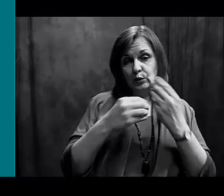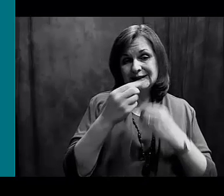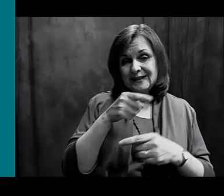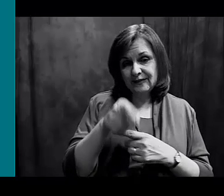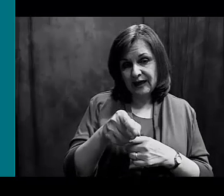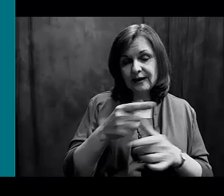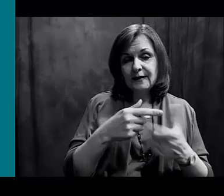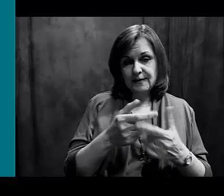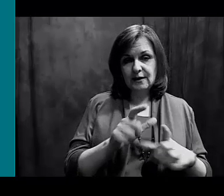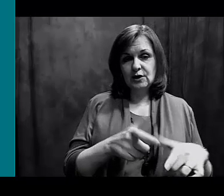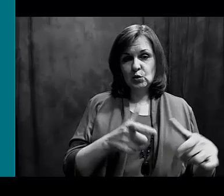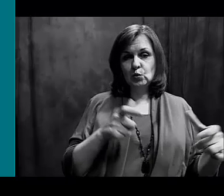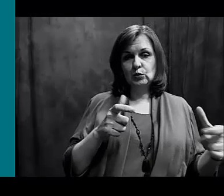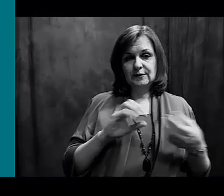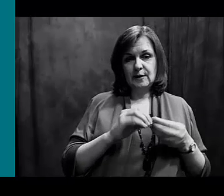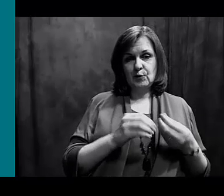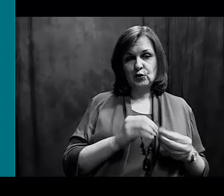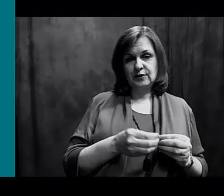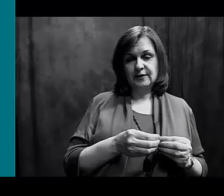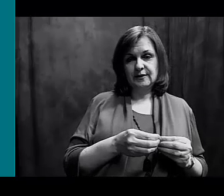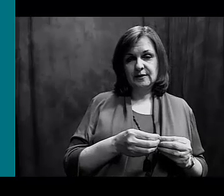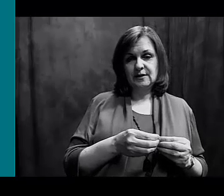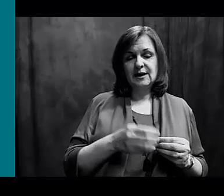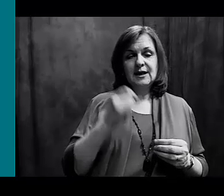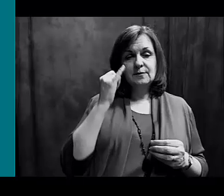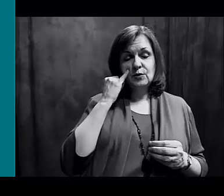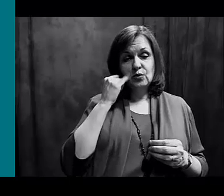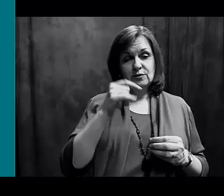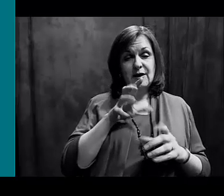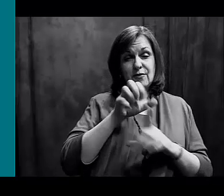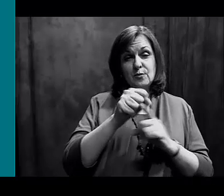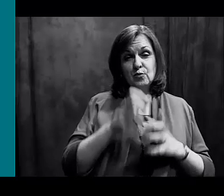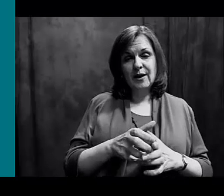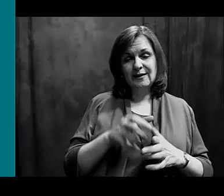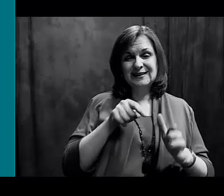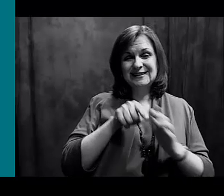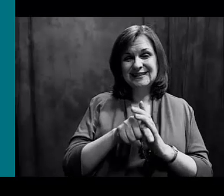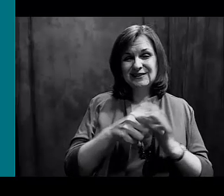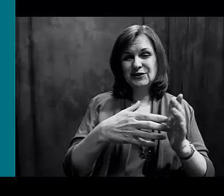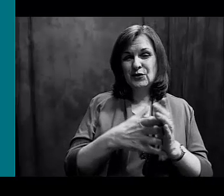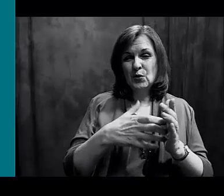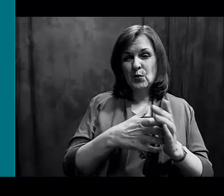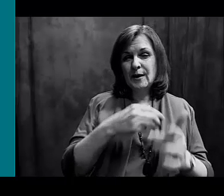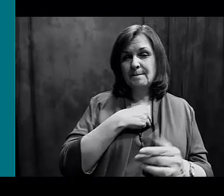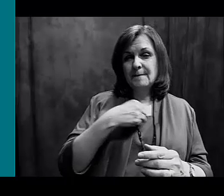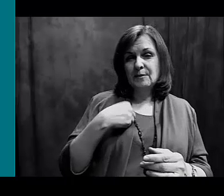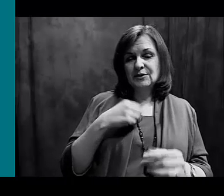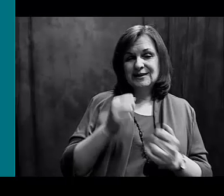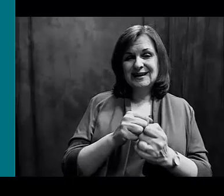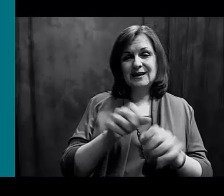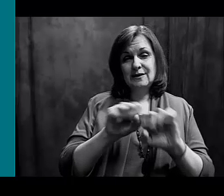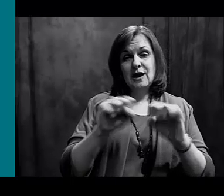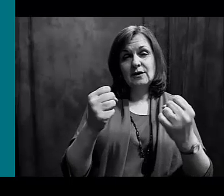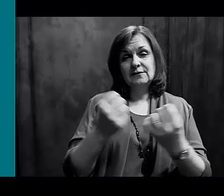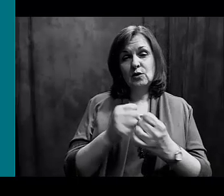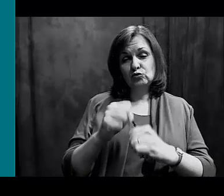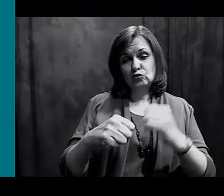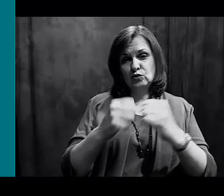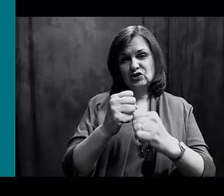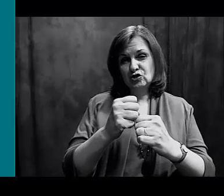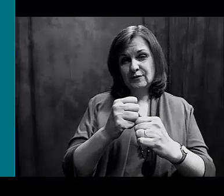and if the predator is taking down the weak members of the population in a social structure that's very important - remember the